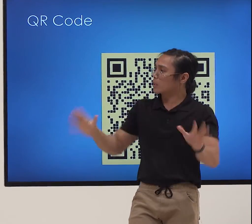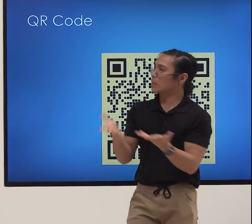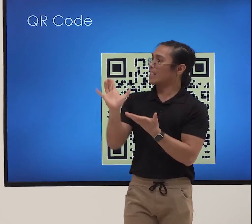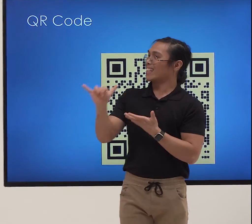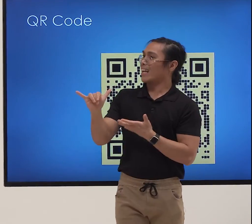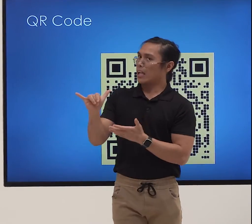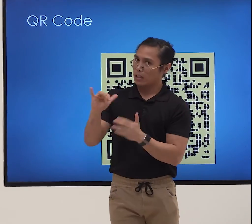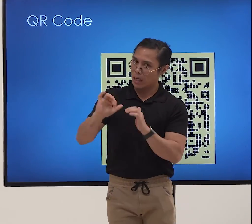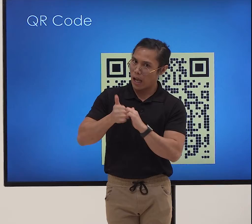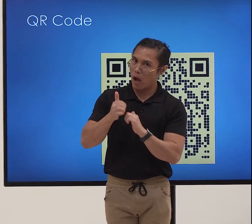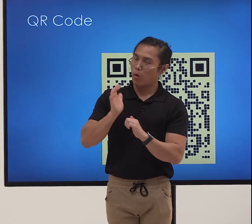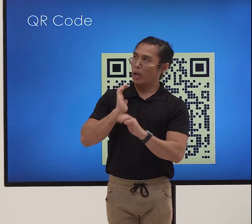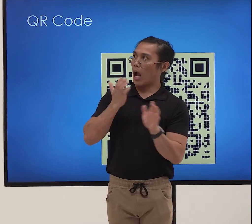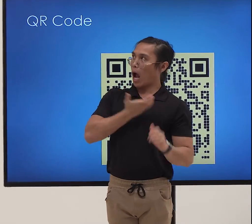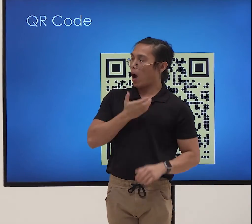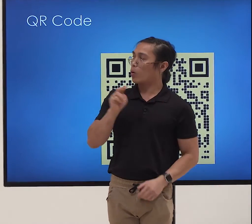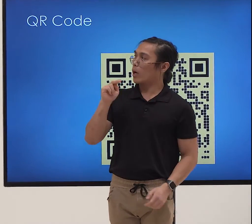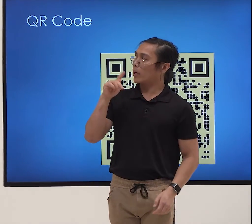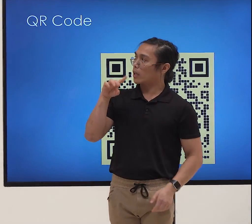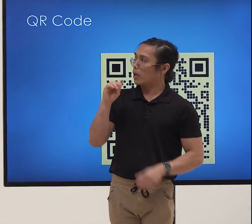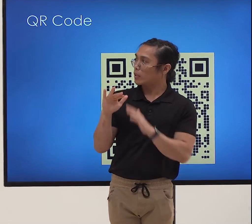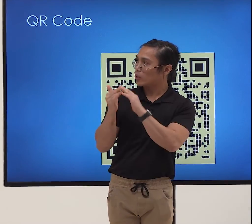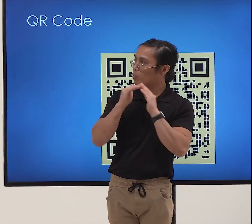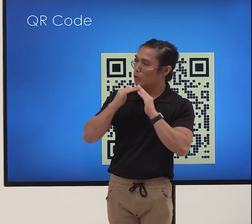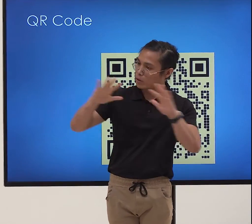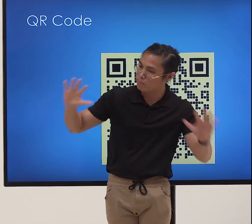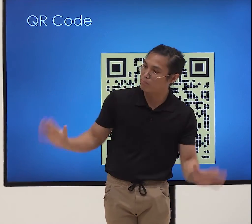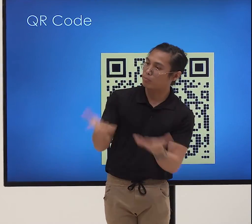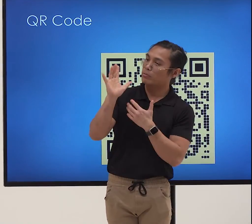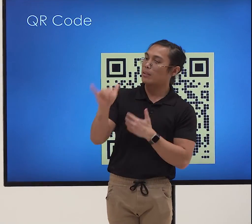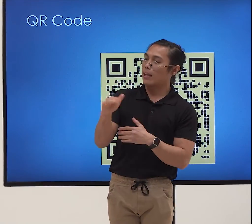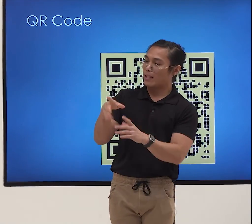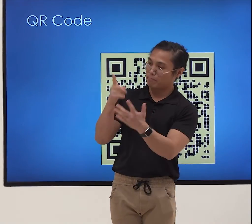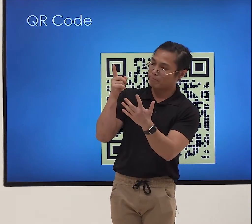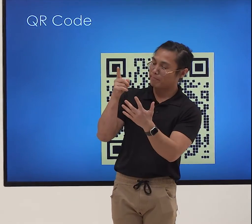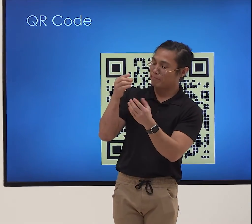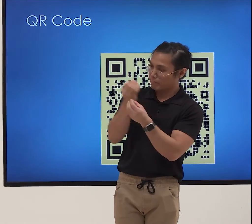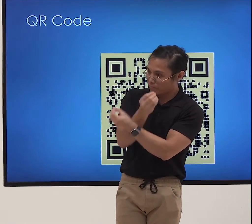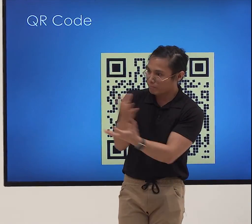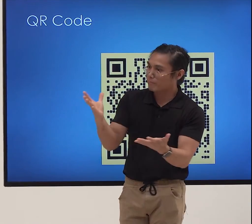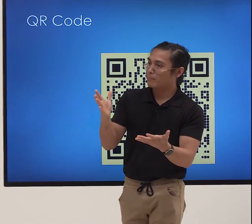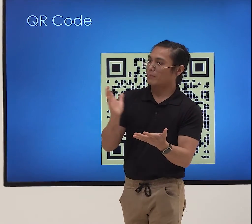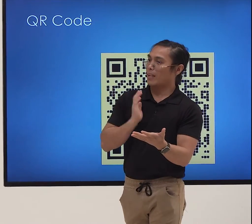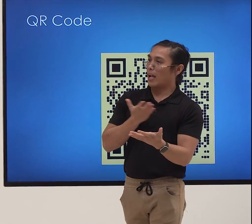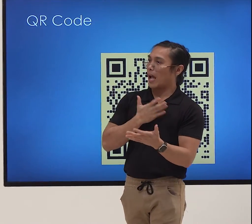You know, how the NTID community can make sure that we're conveying this message that there are--these people